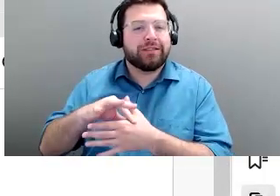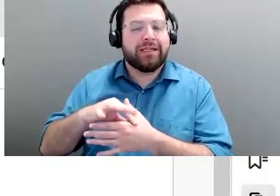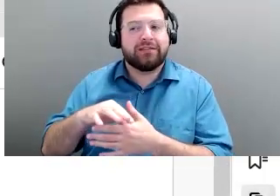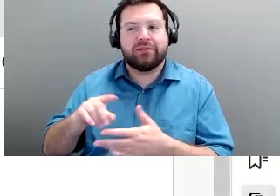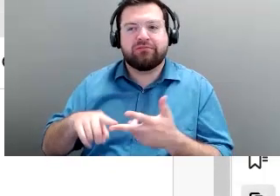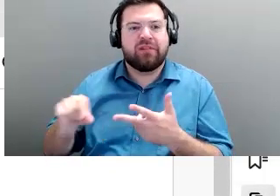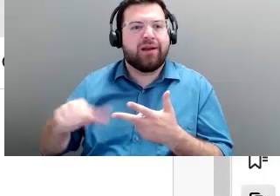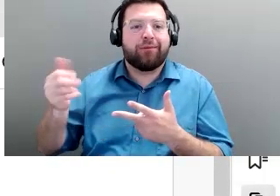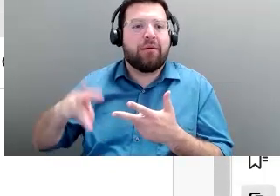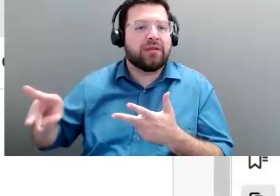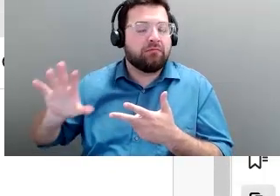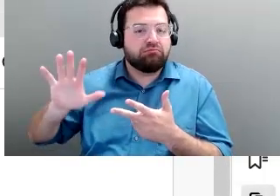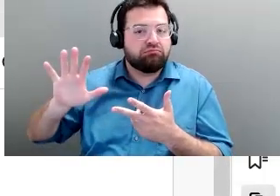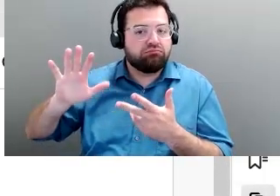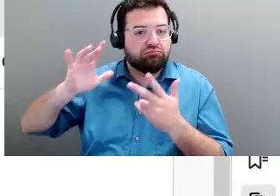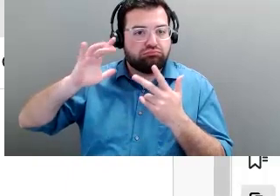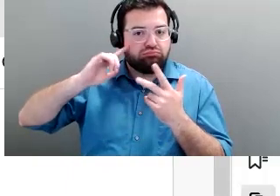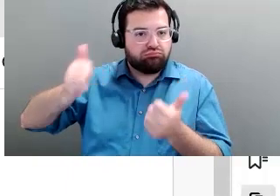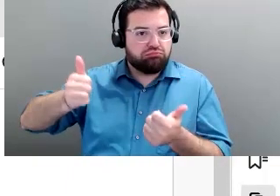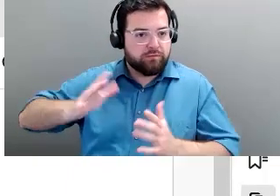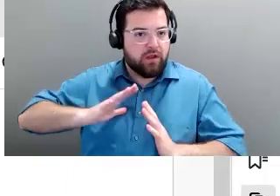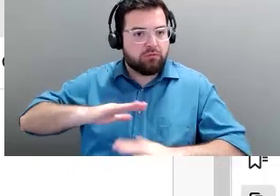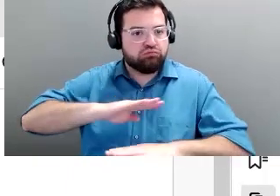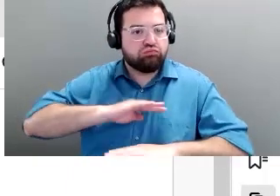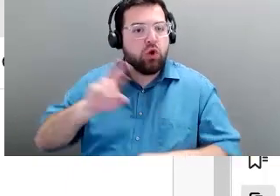Obviously that's RSI. If you're interacting with them,